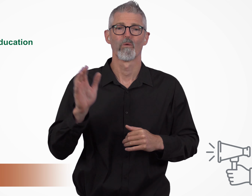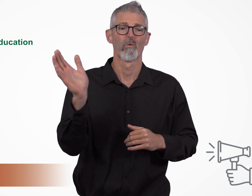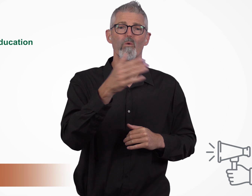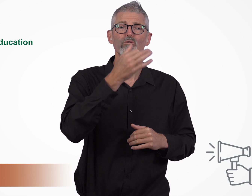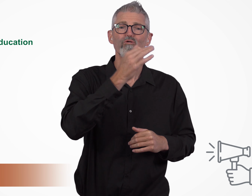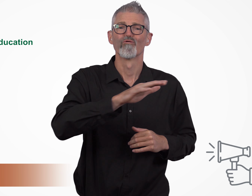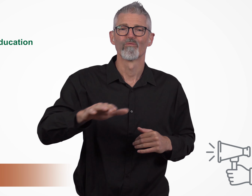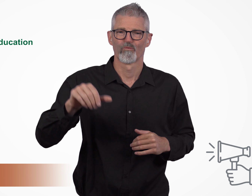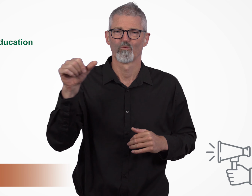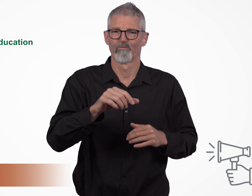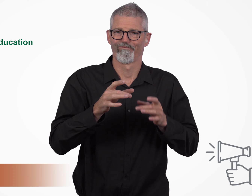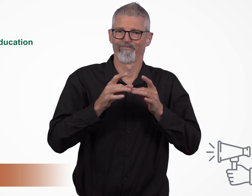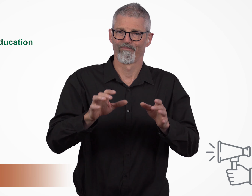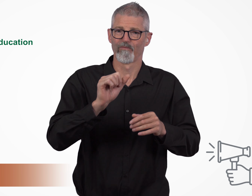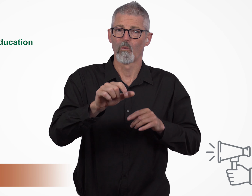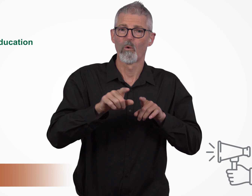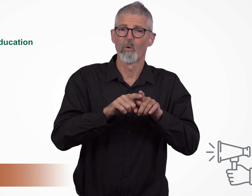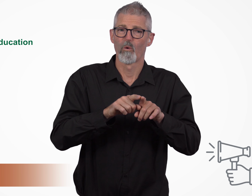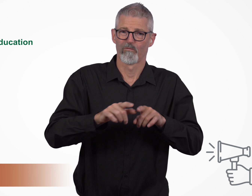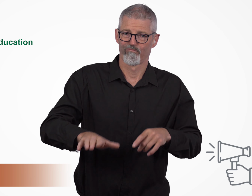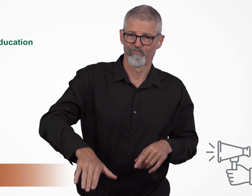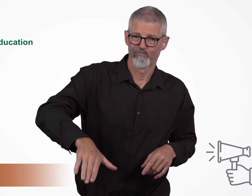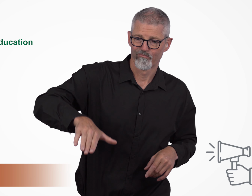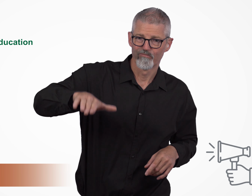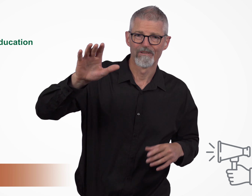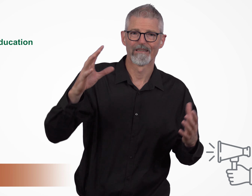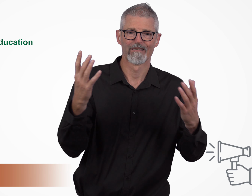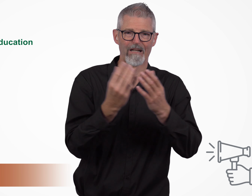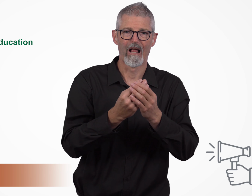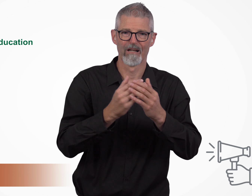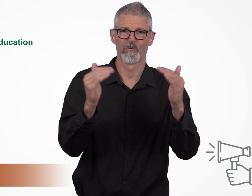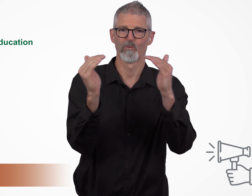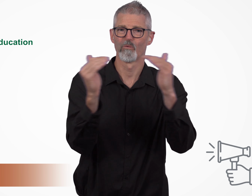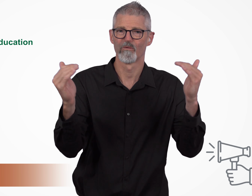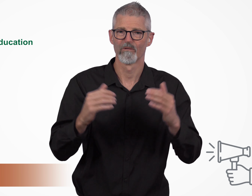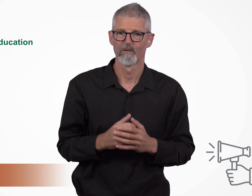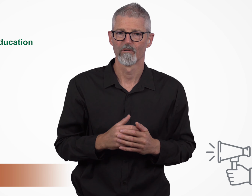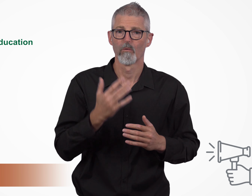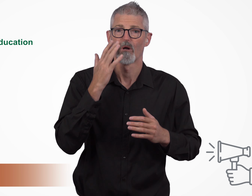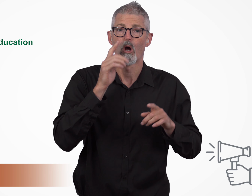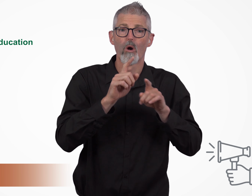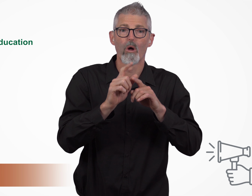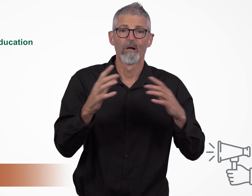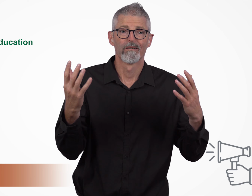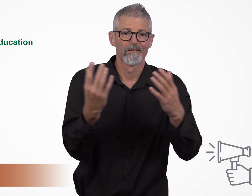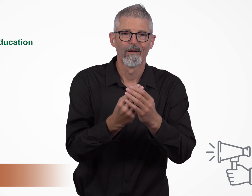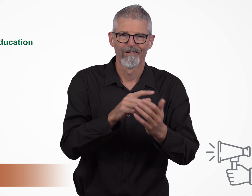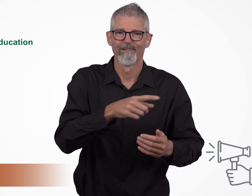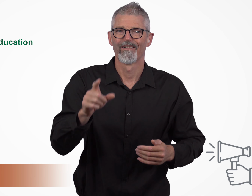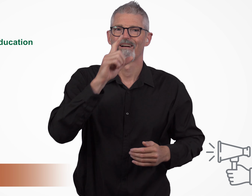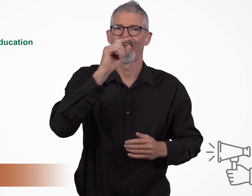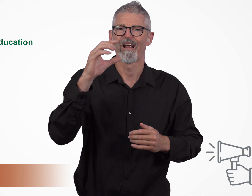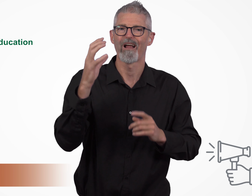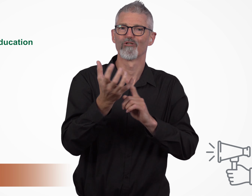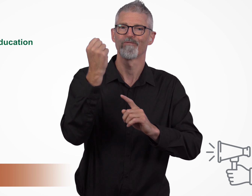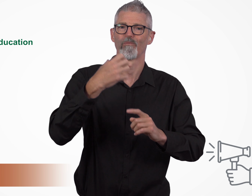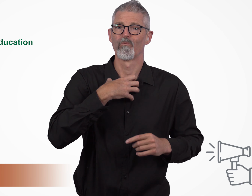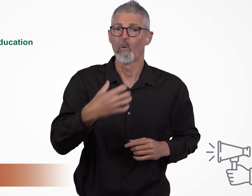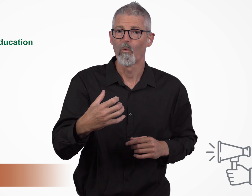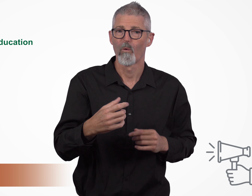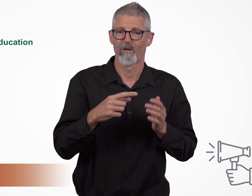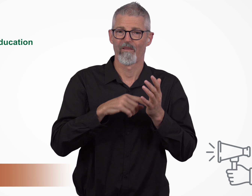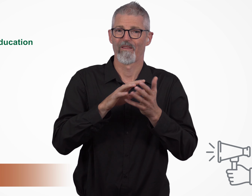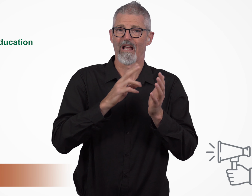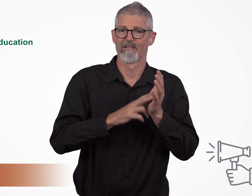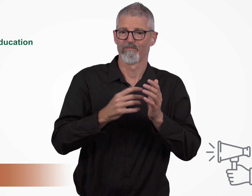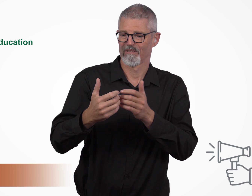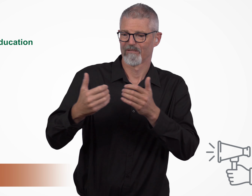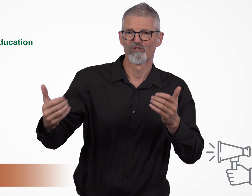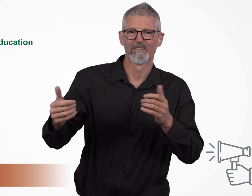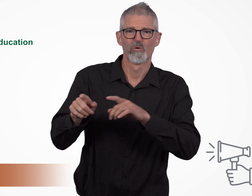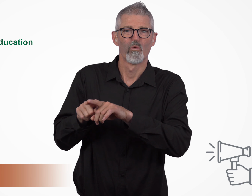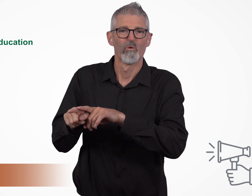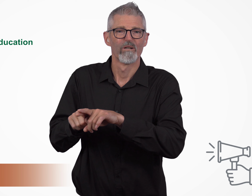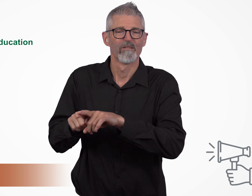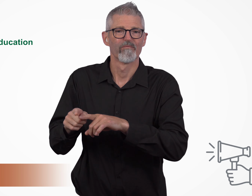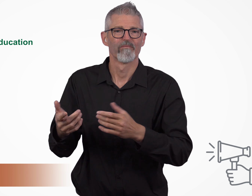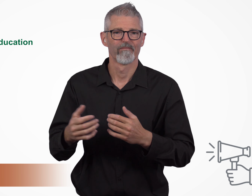All children need to start their learning journey as peers. Together, all children learn more than apart.